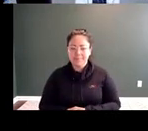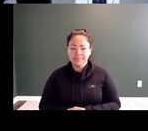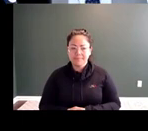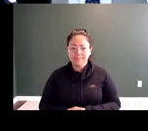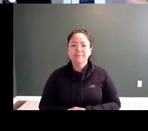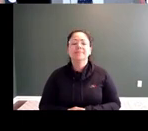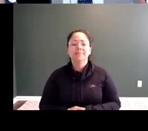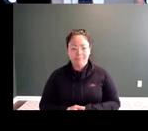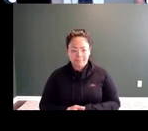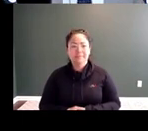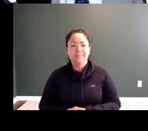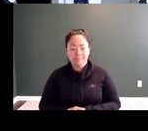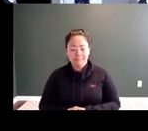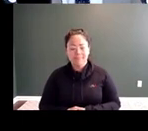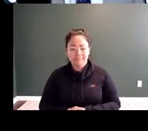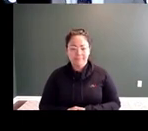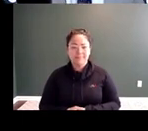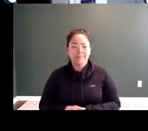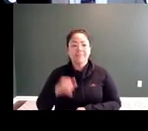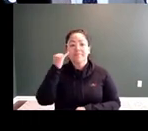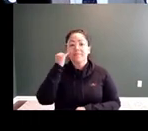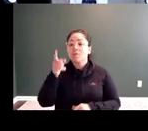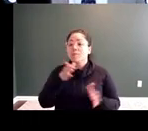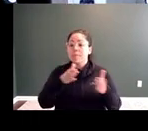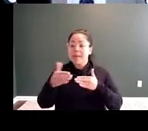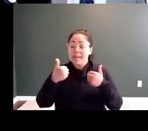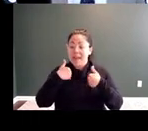And so if you're going to have English fluency policies,